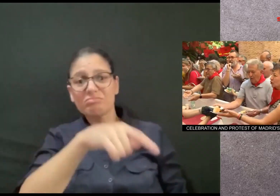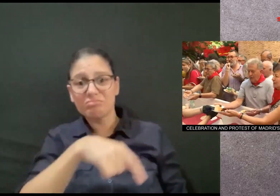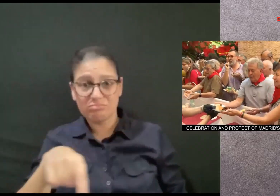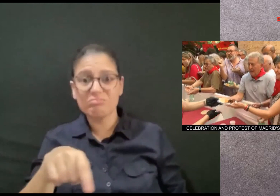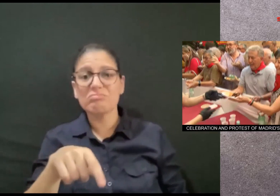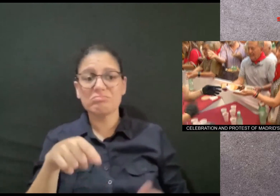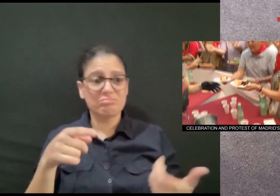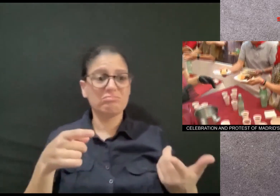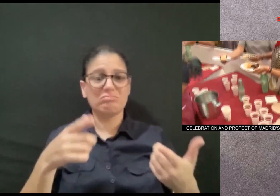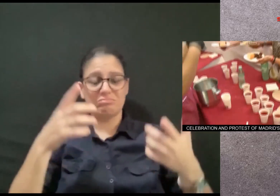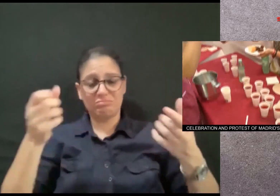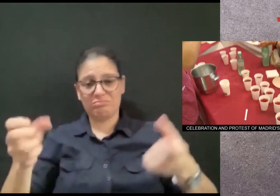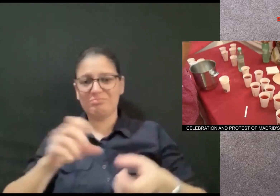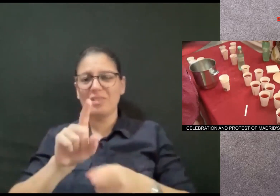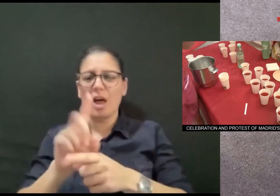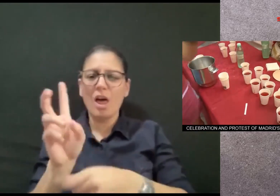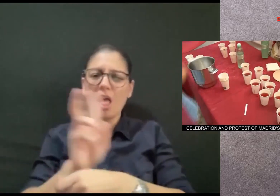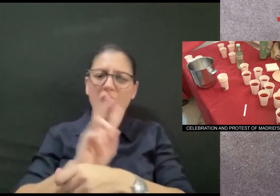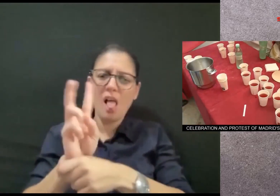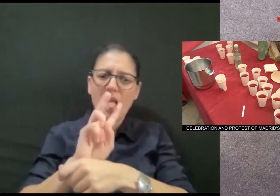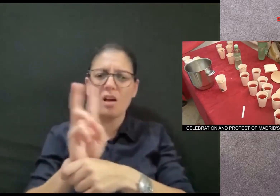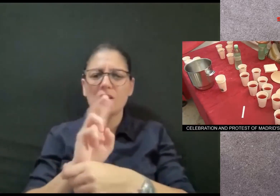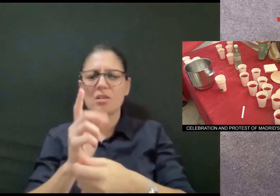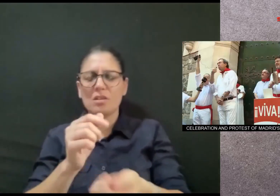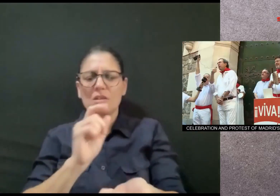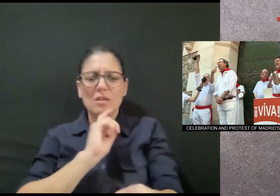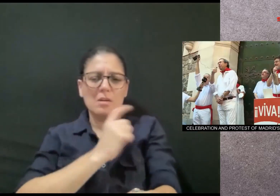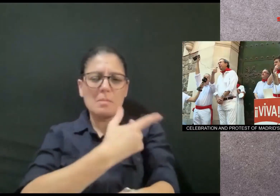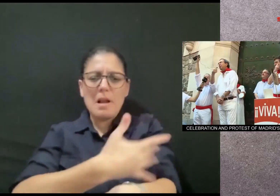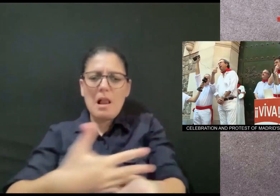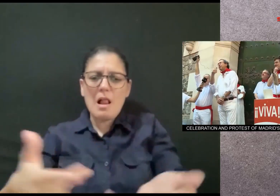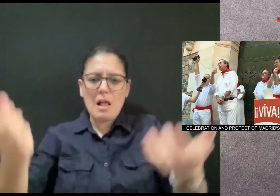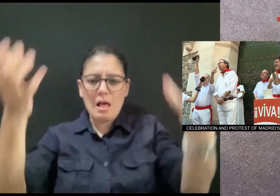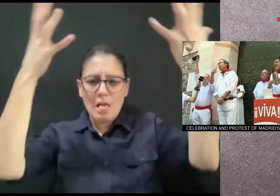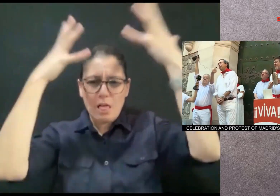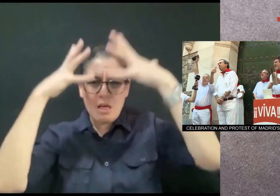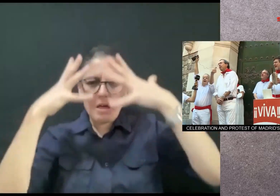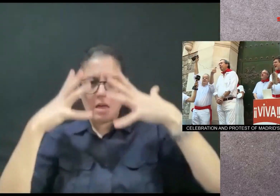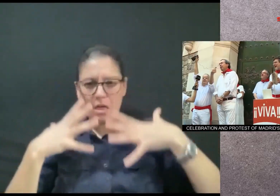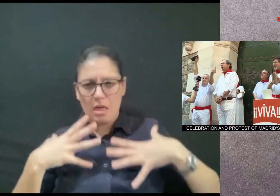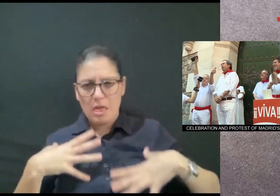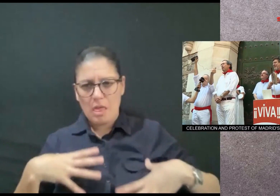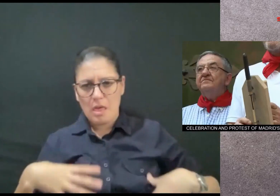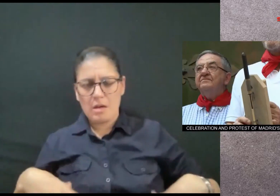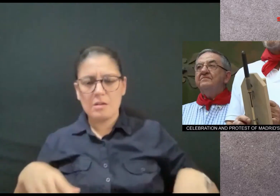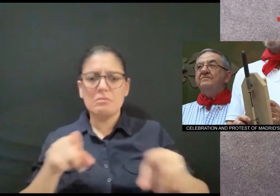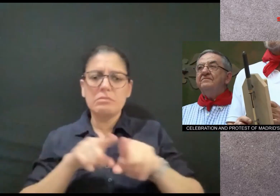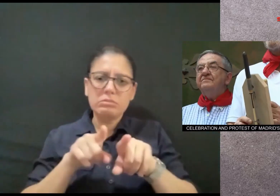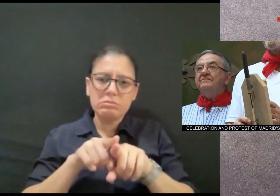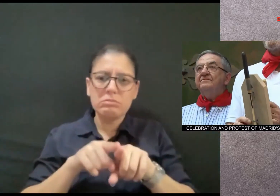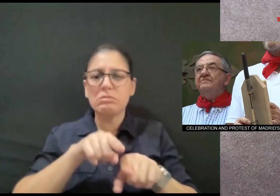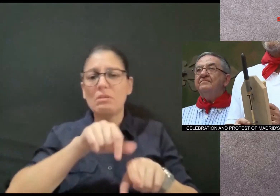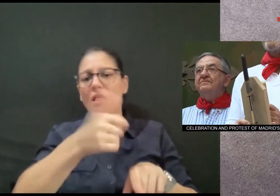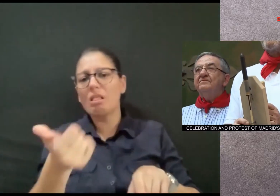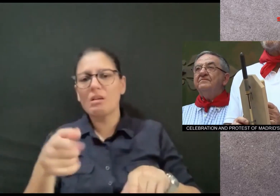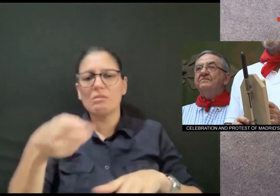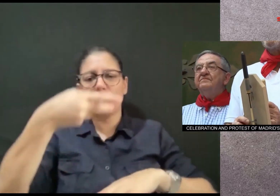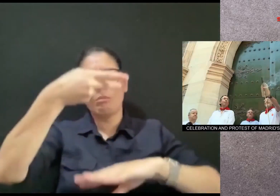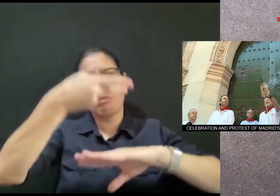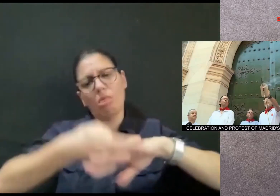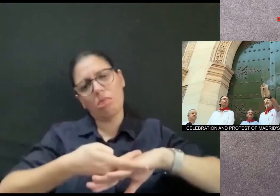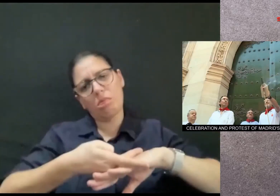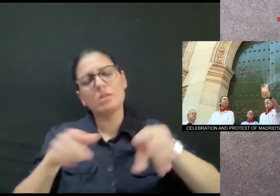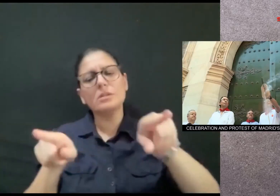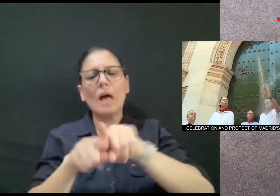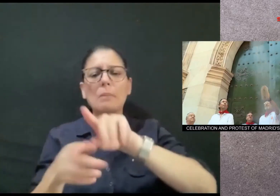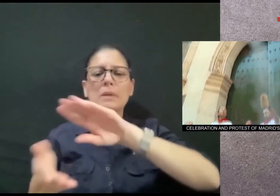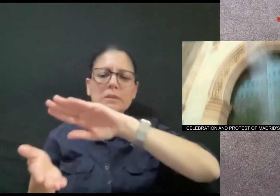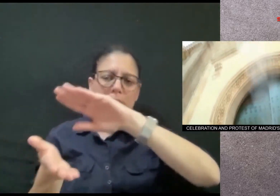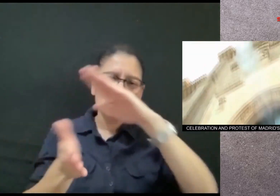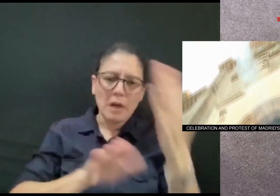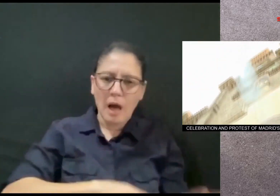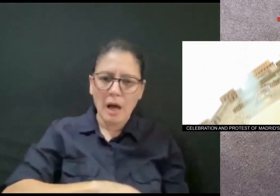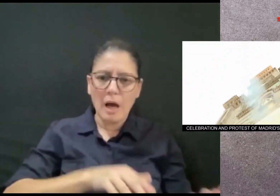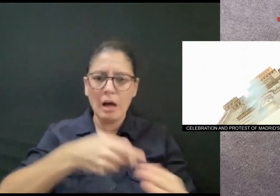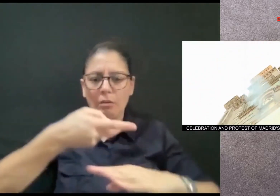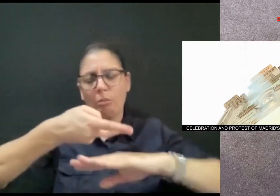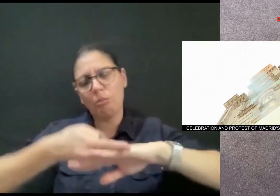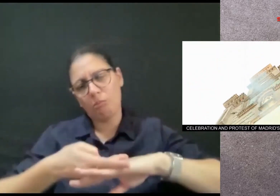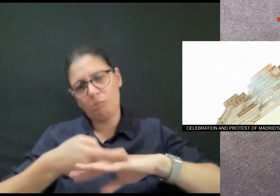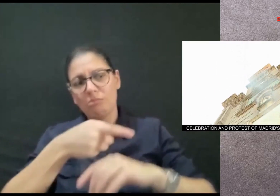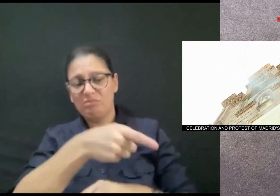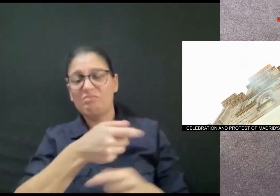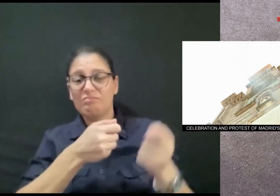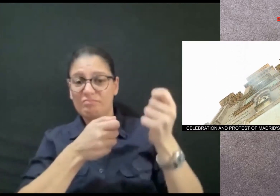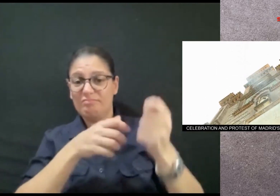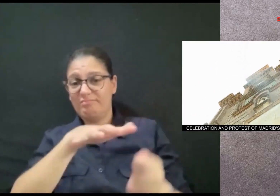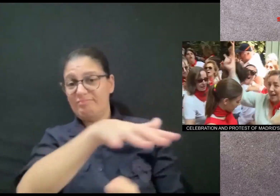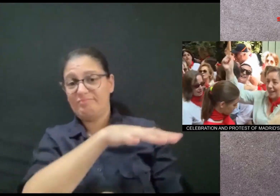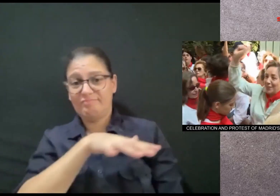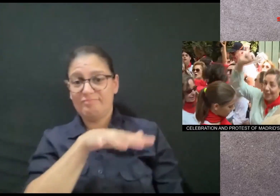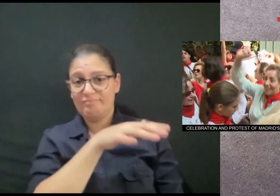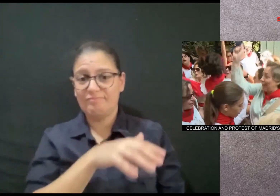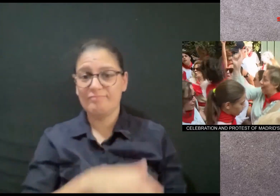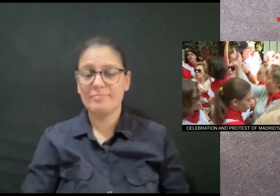pour fake blood all over their bodies or lie on the ground like dead bodies in protest